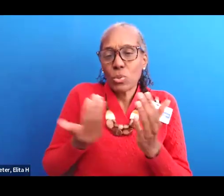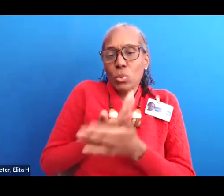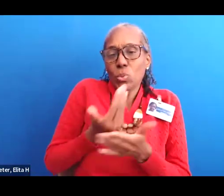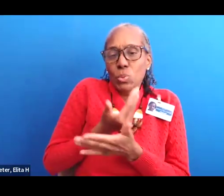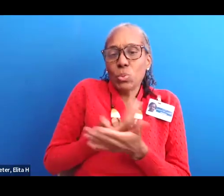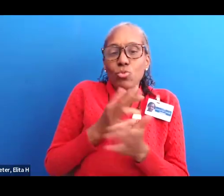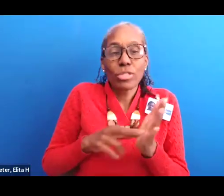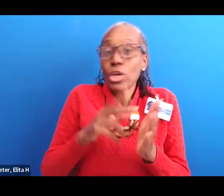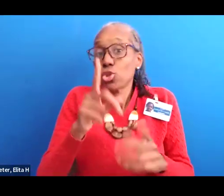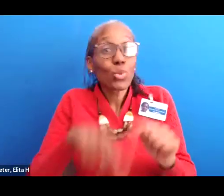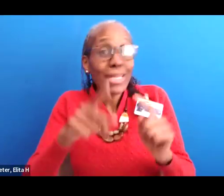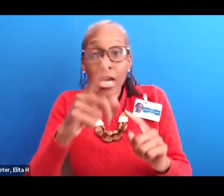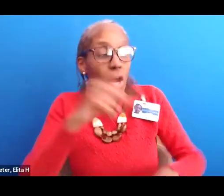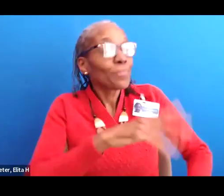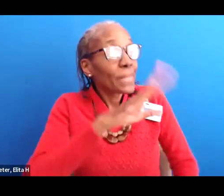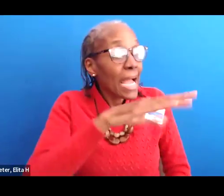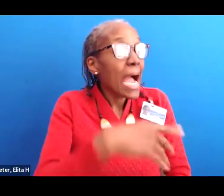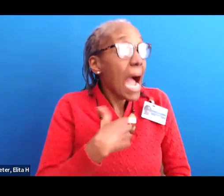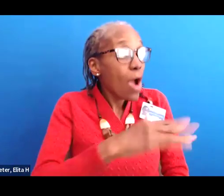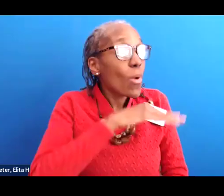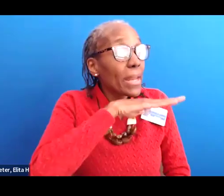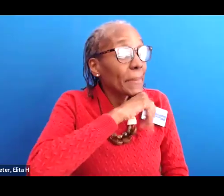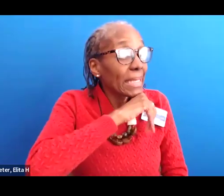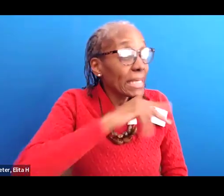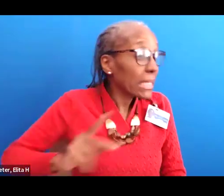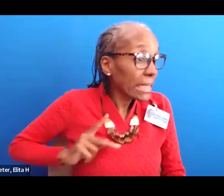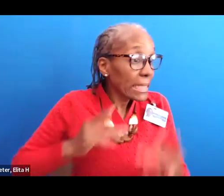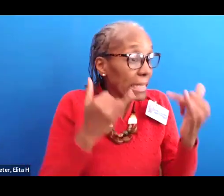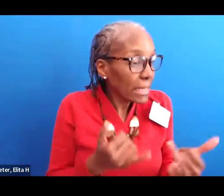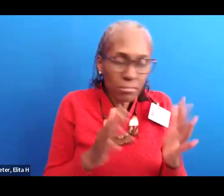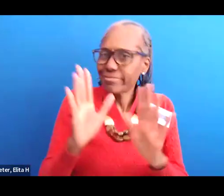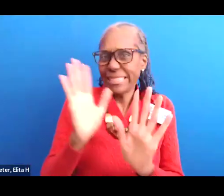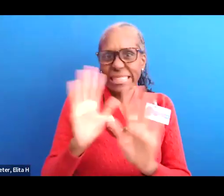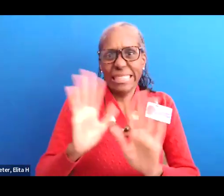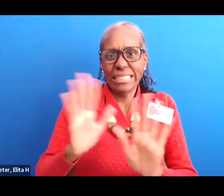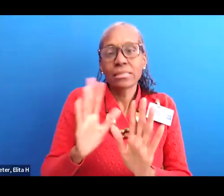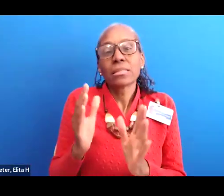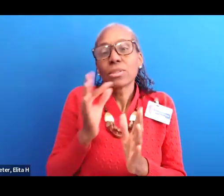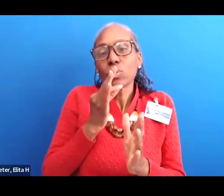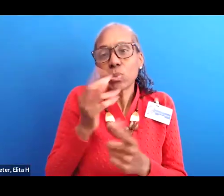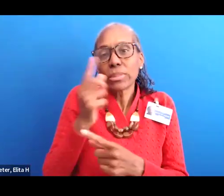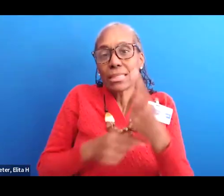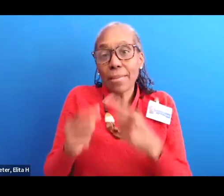You can't go in and order up a pig kidney, but it's coming, and it's coming really quickly.